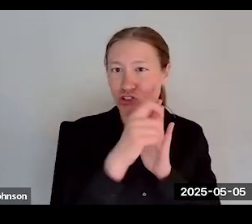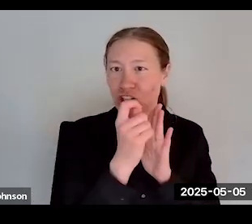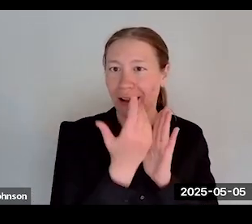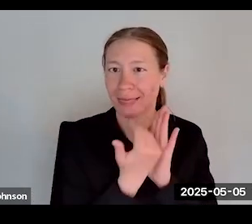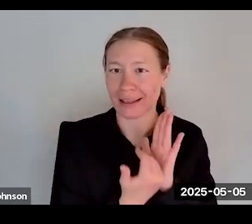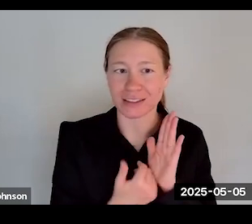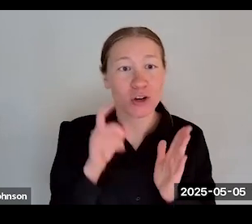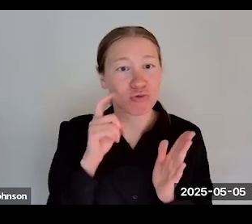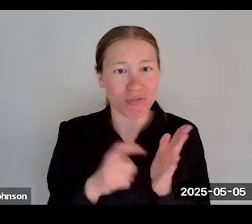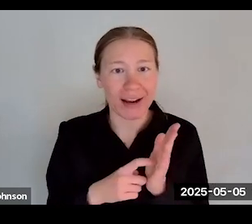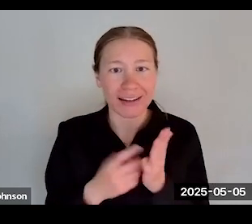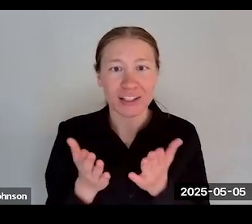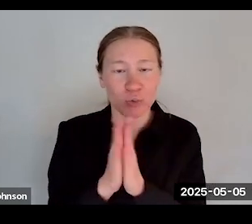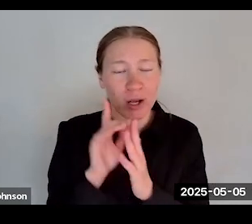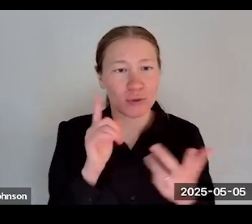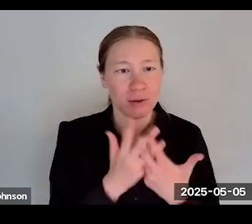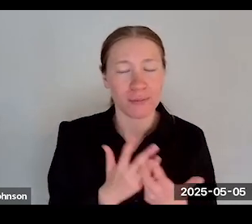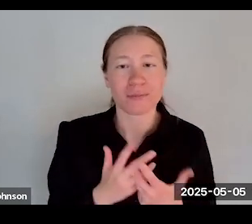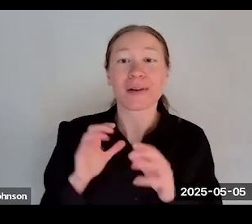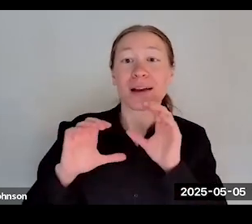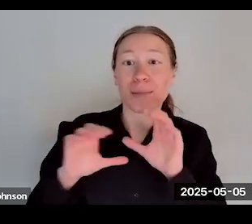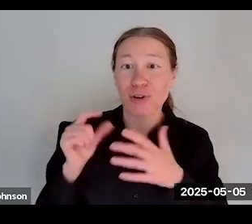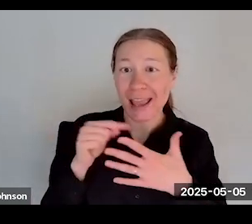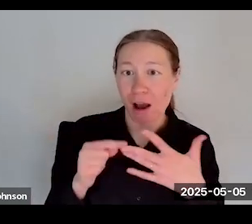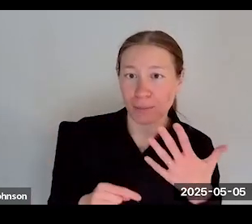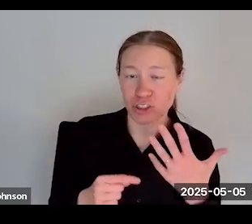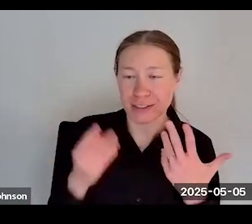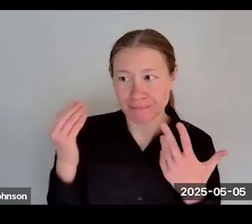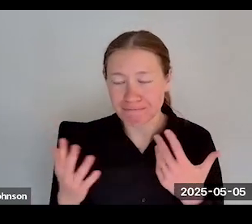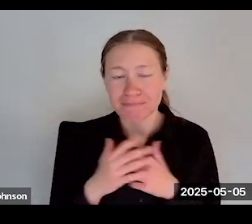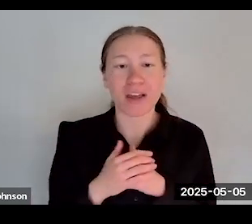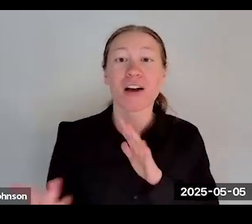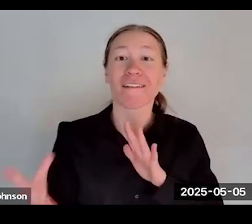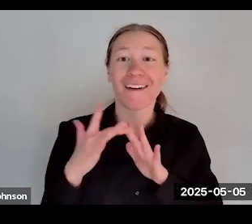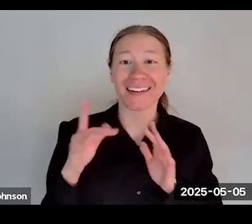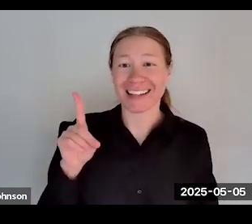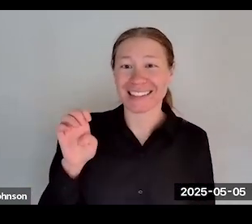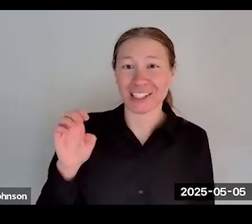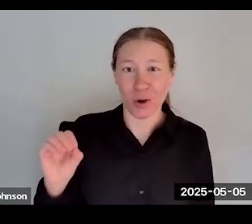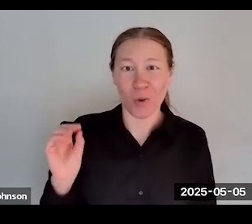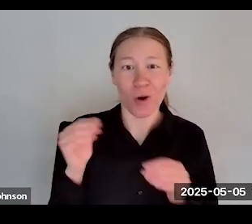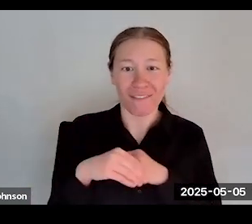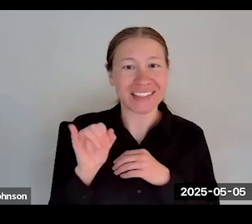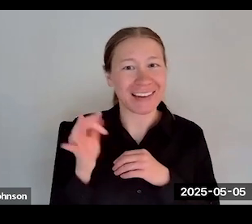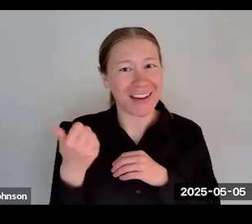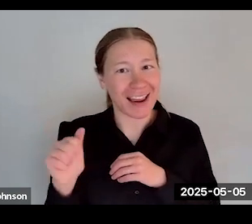communicate options available for that accommodation. Contact the disability equity office when there are questions.